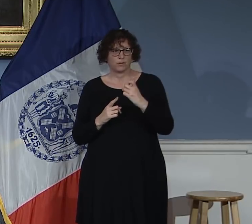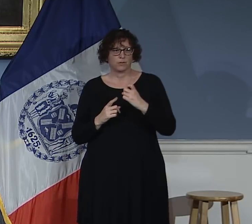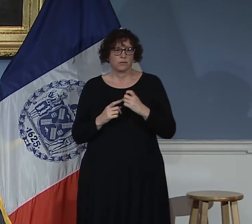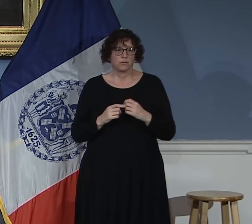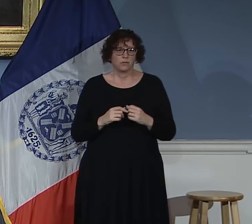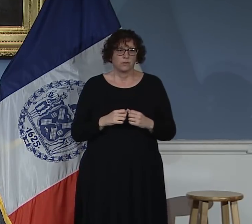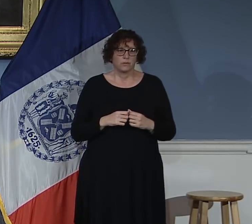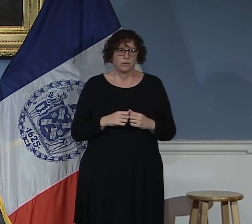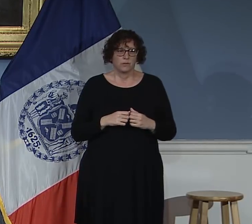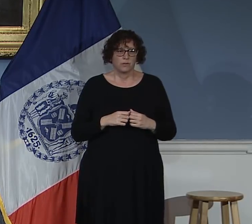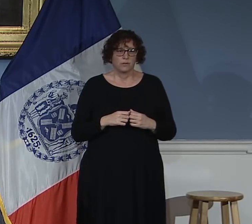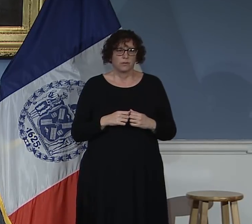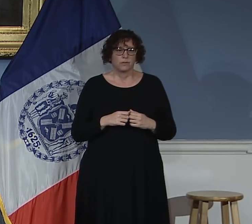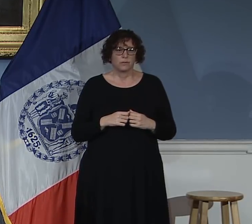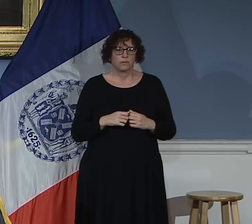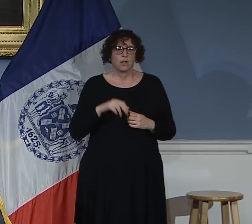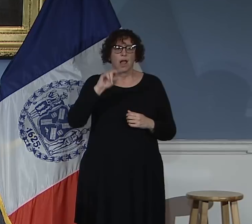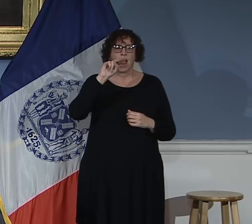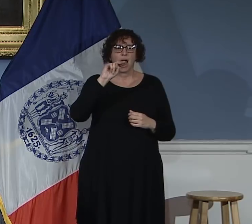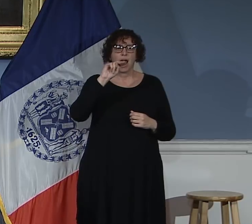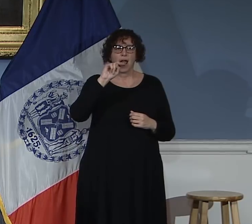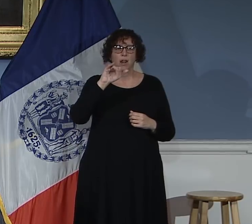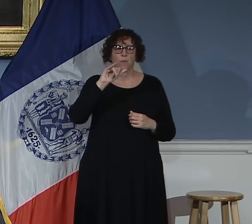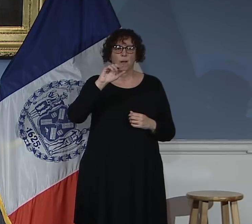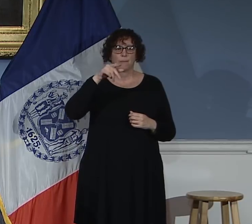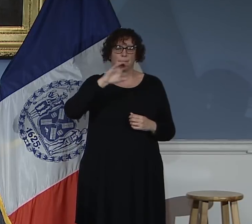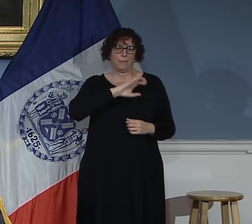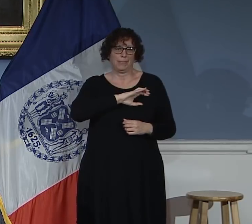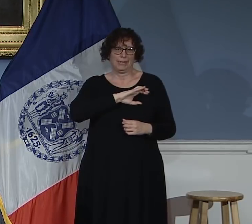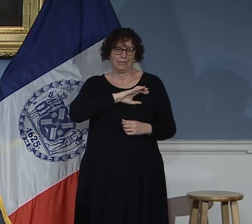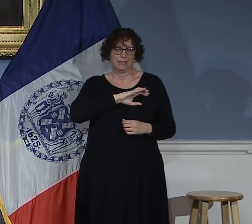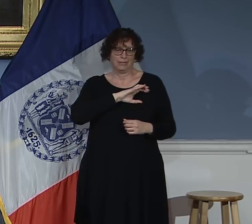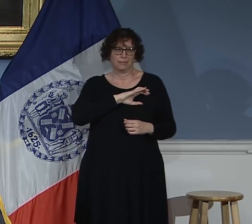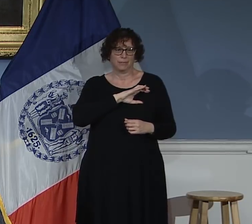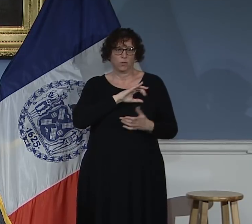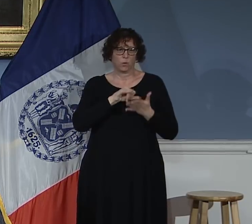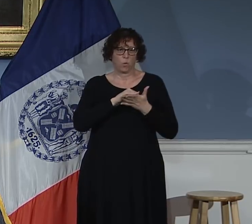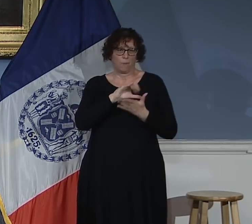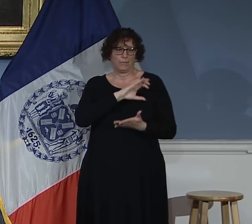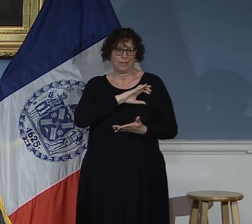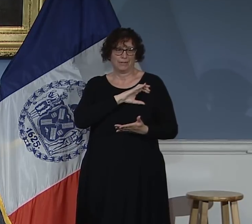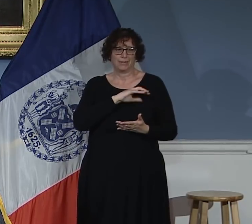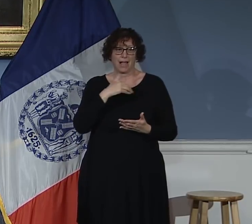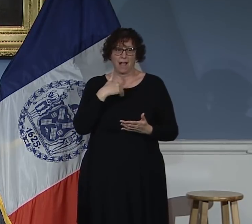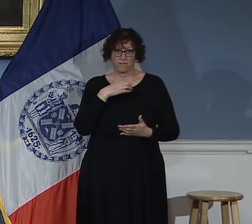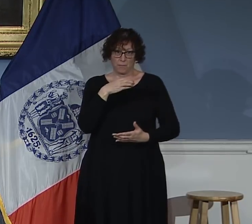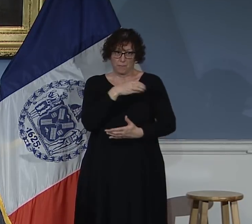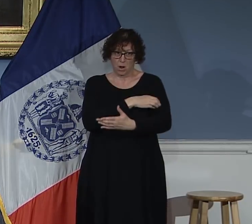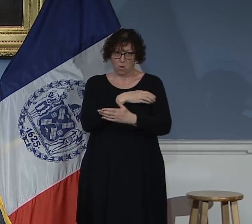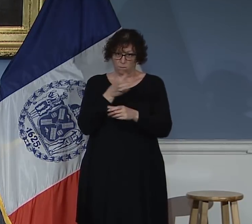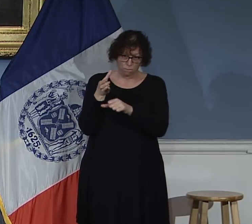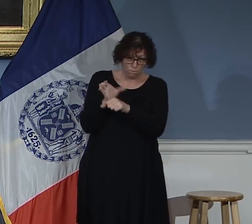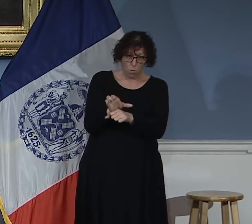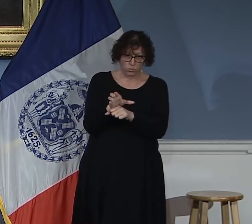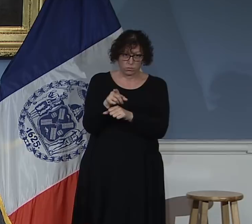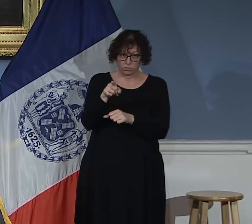RIGHT NO W. IS THE NYPD EMPOWERED TO